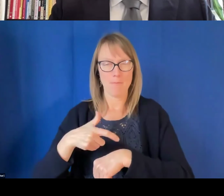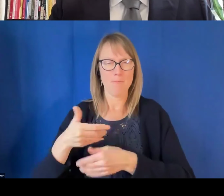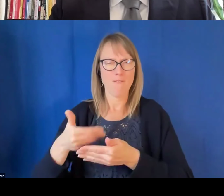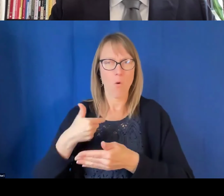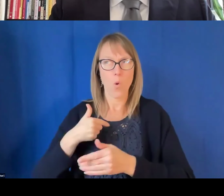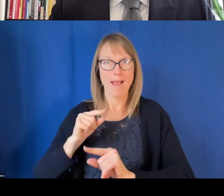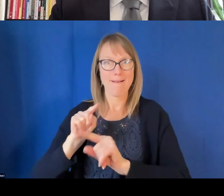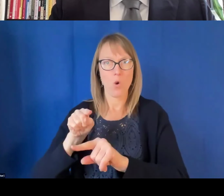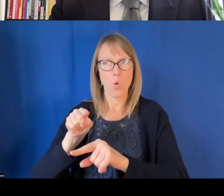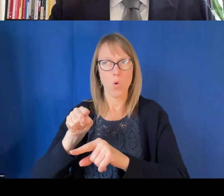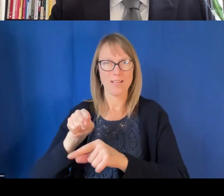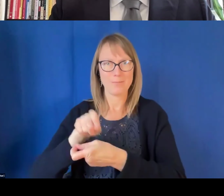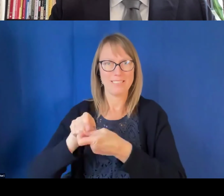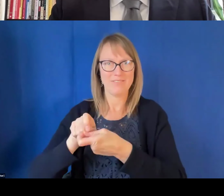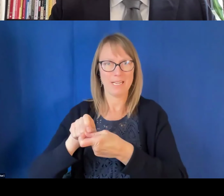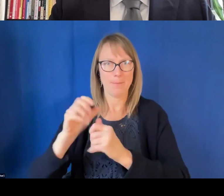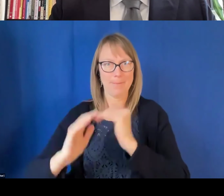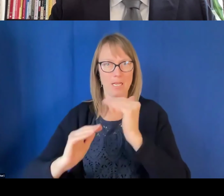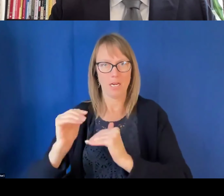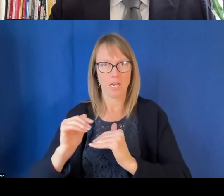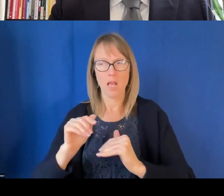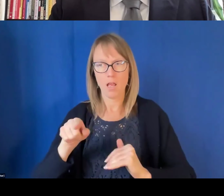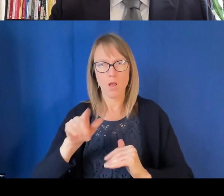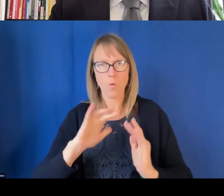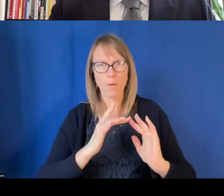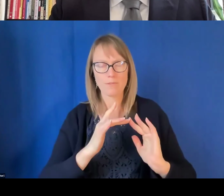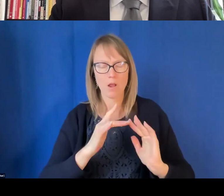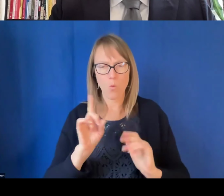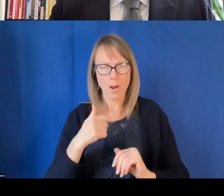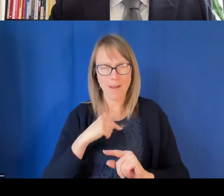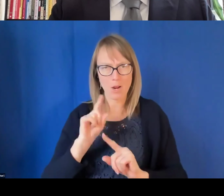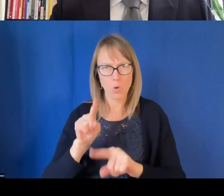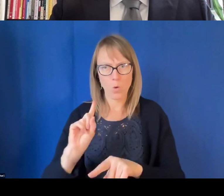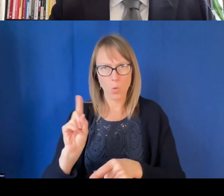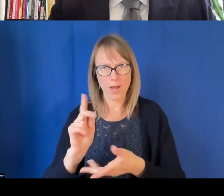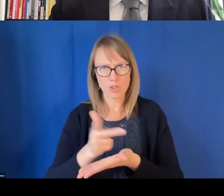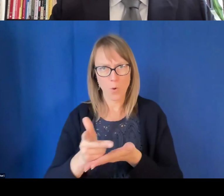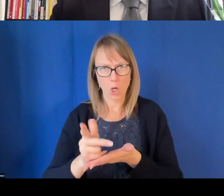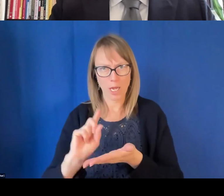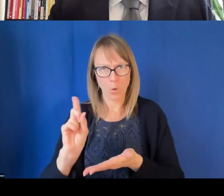to scope out on a where am I going, where's the parking, where's the door?